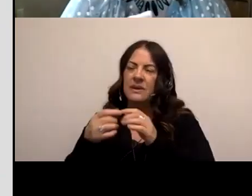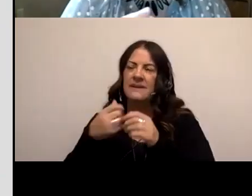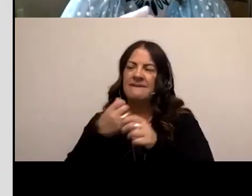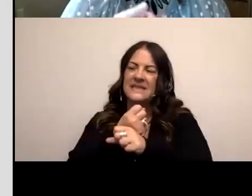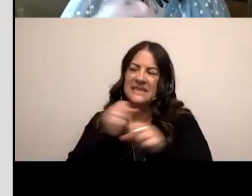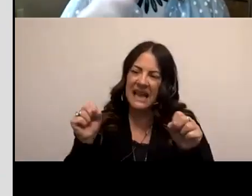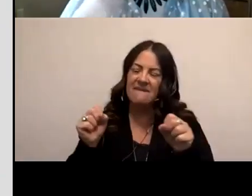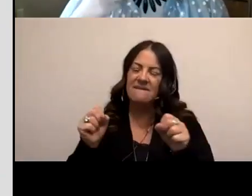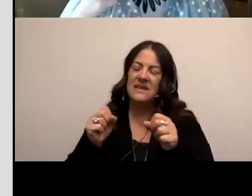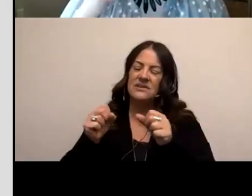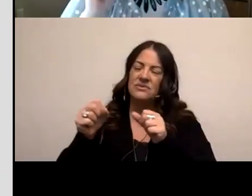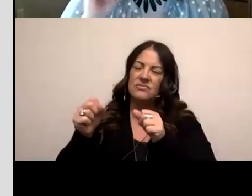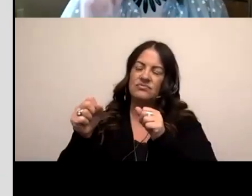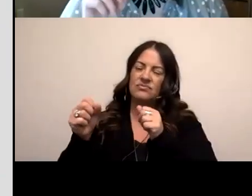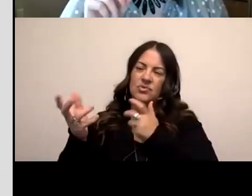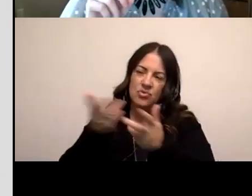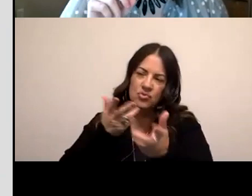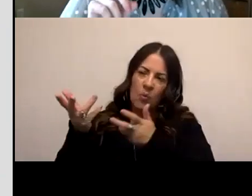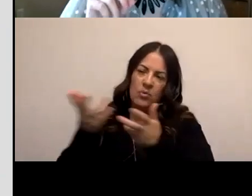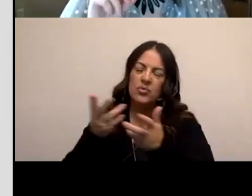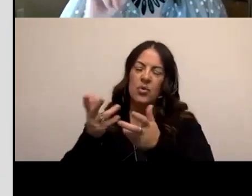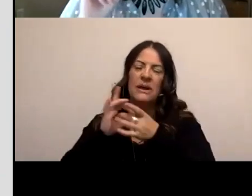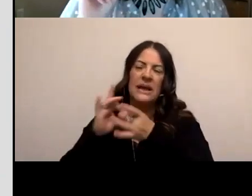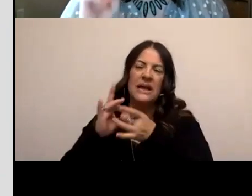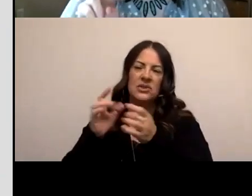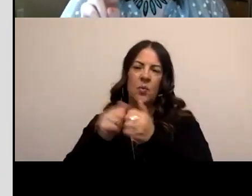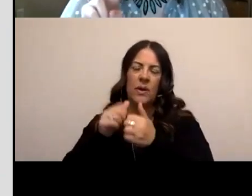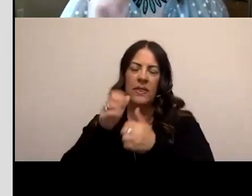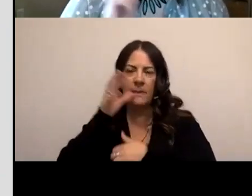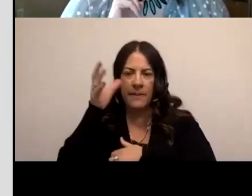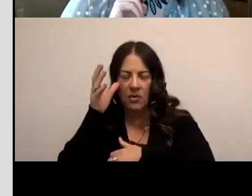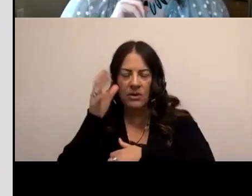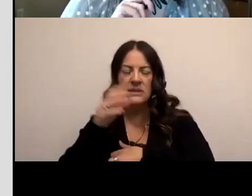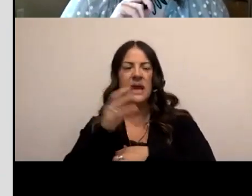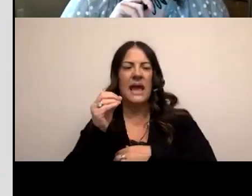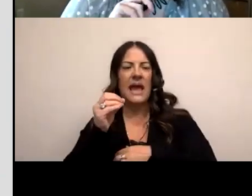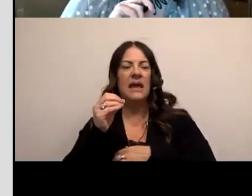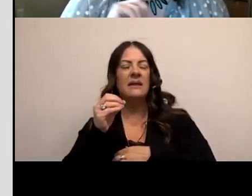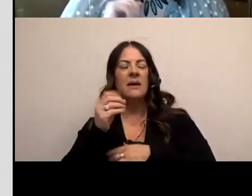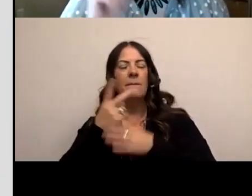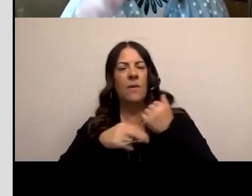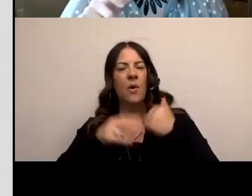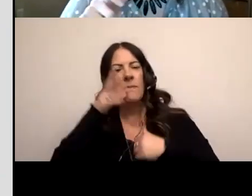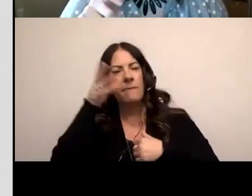CONNECTIONS AND THAT NEEDS PARENTS NEED SOCIAL CONNECTIONS AND PARENTS NEED TO HAVE A KOWLEDGE